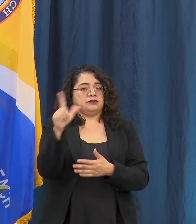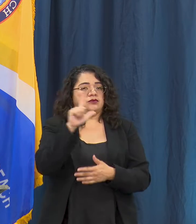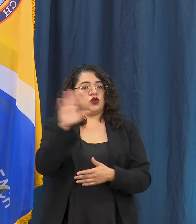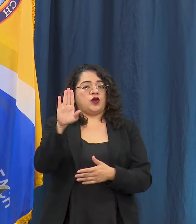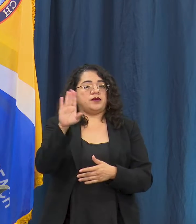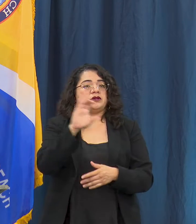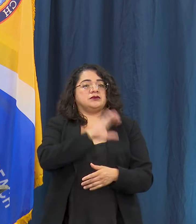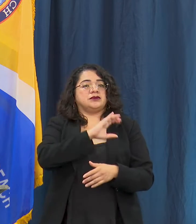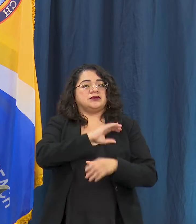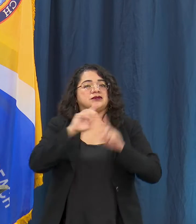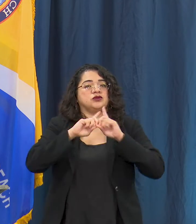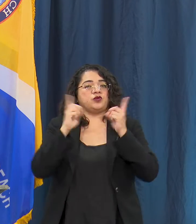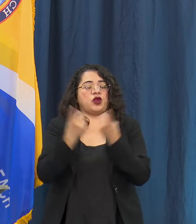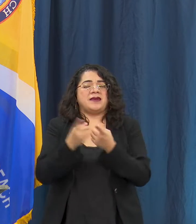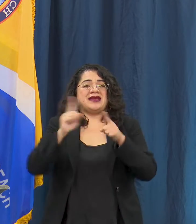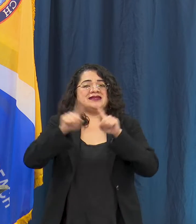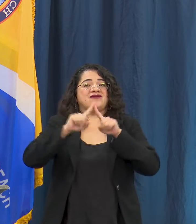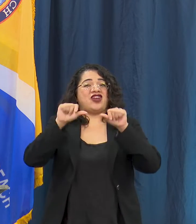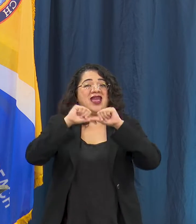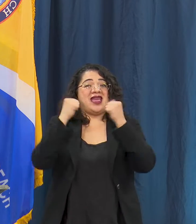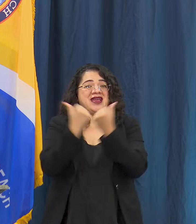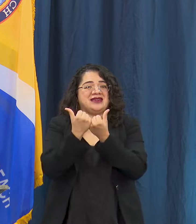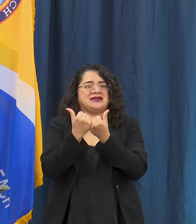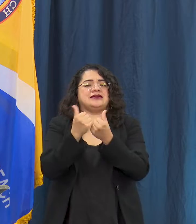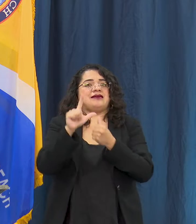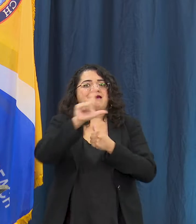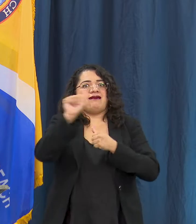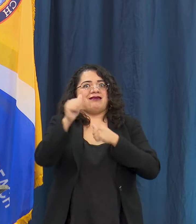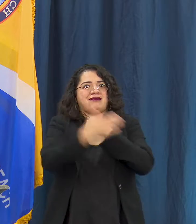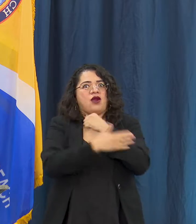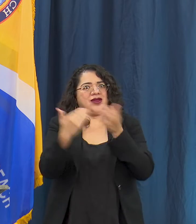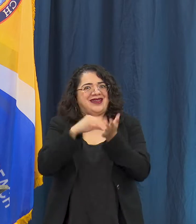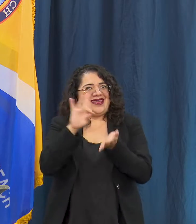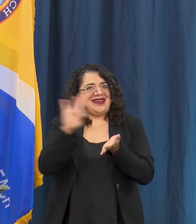Department and different agencies across the county and as a reminder I know